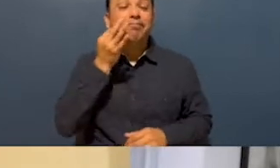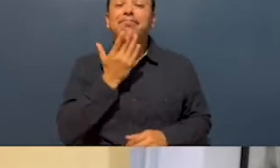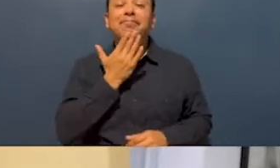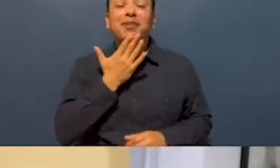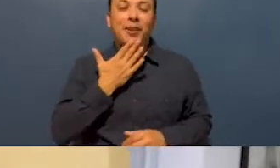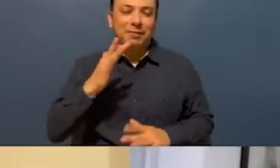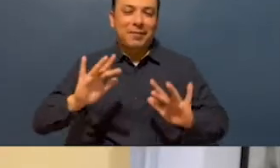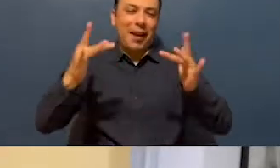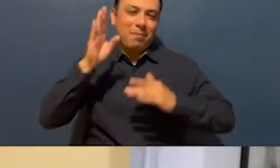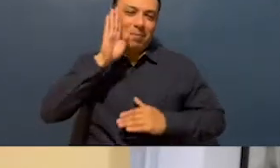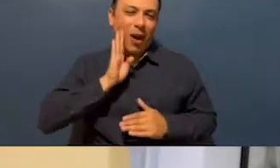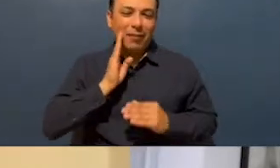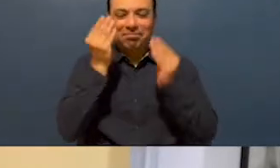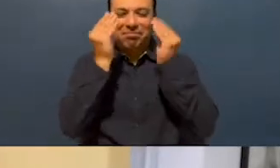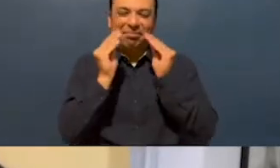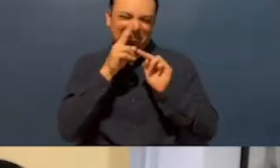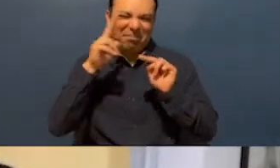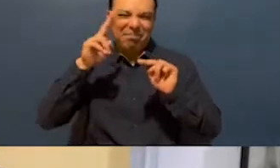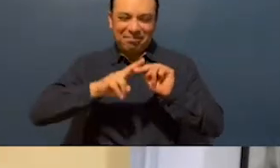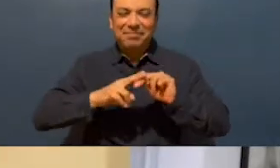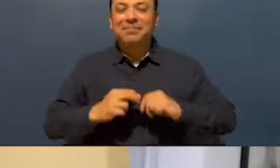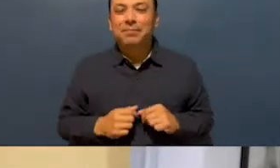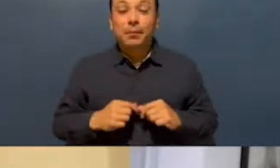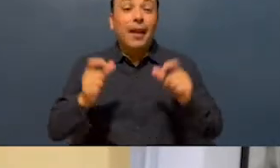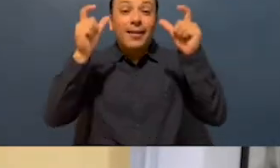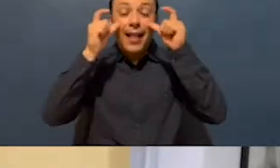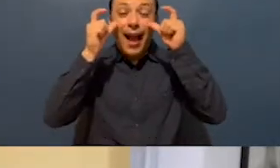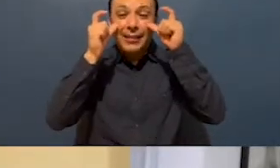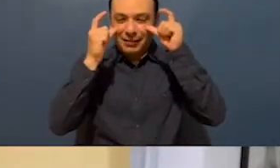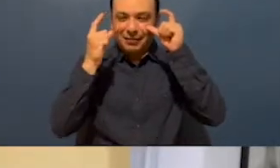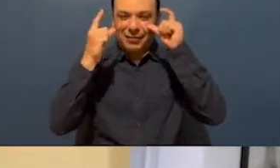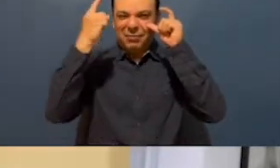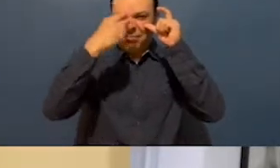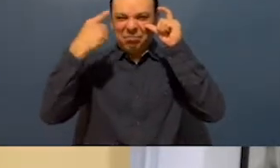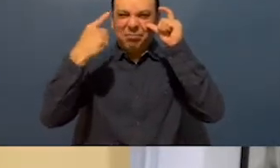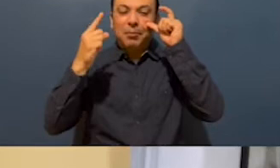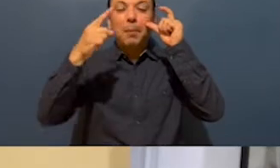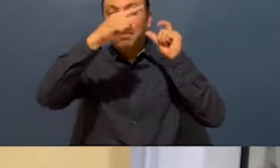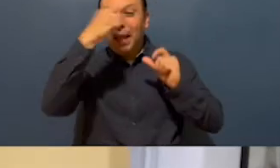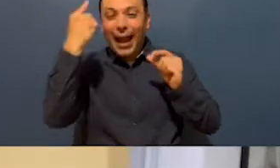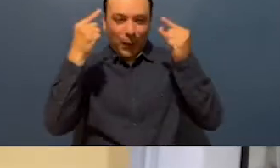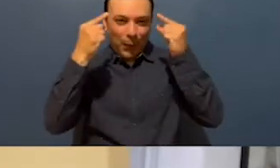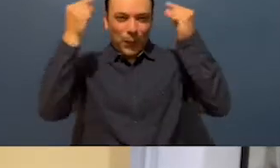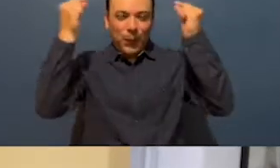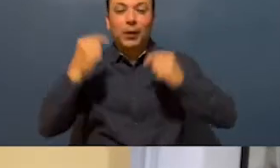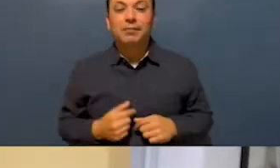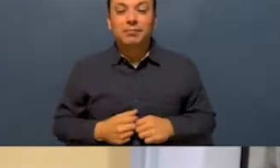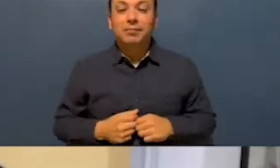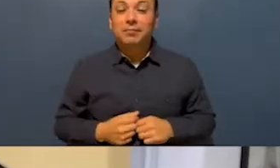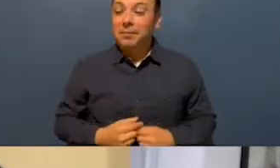I'm wearing fun makeup, I have glasses with black rims and little spikes and I'm in front of a white